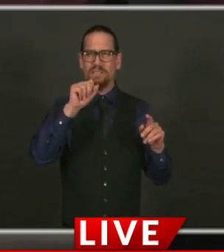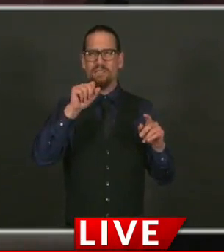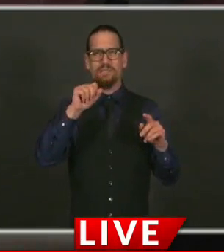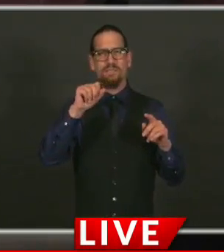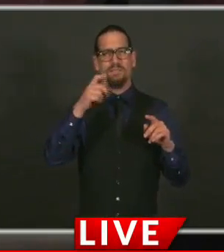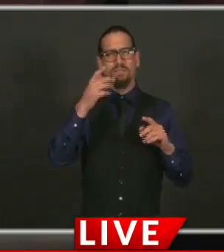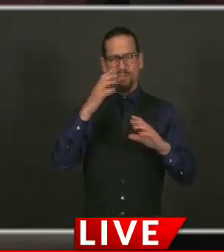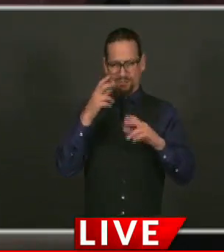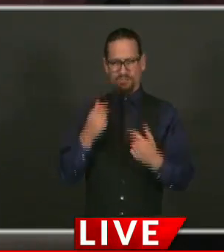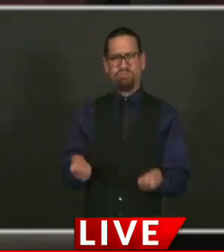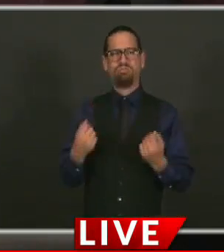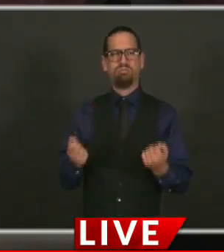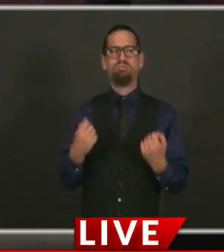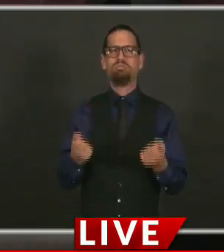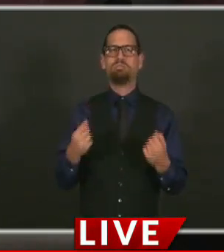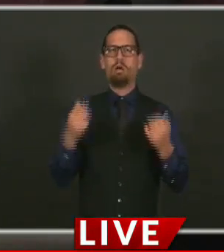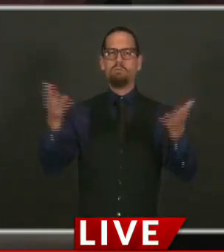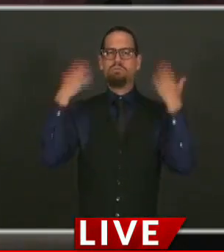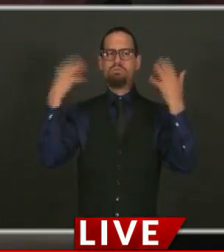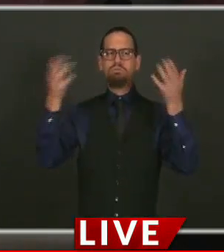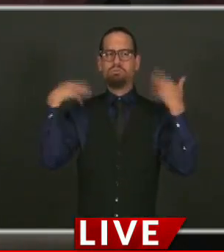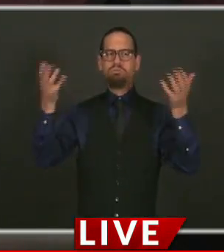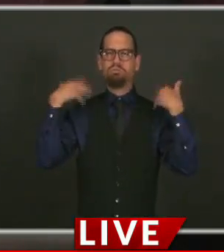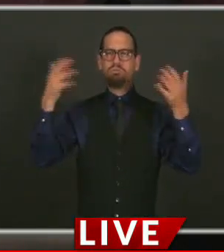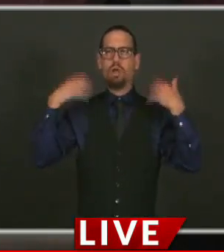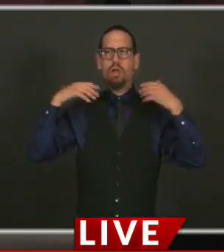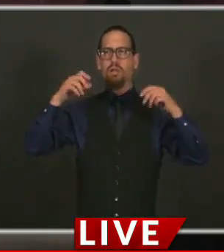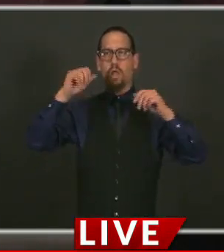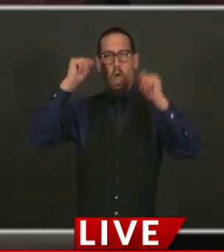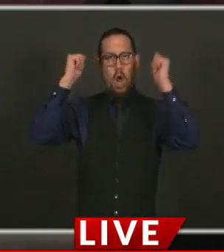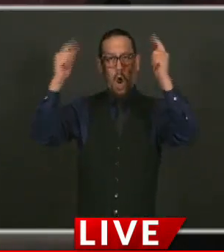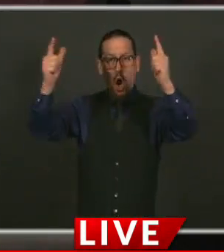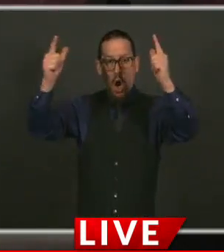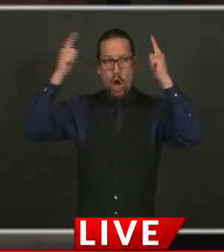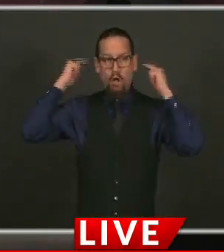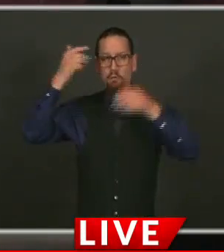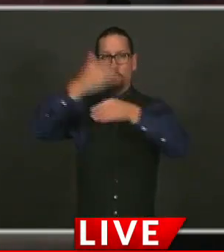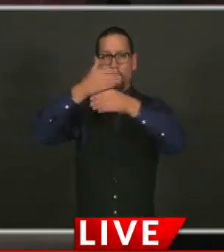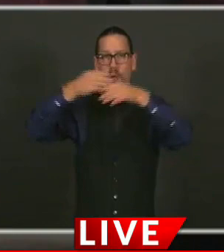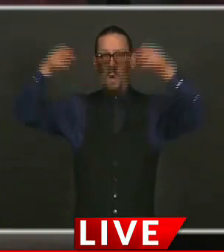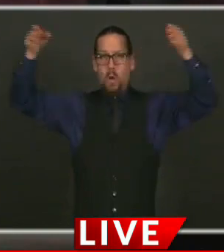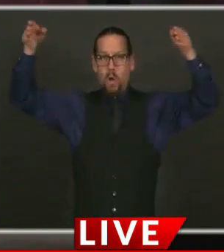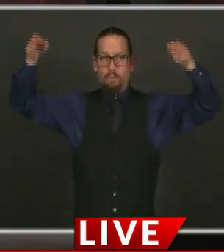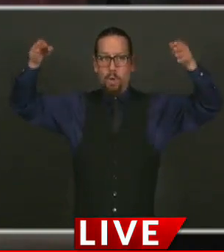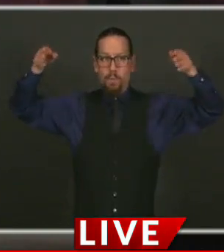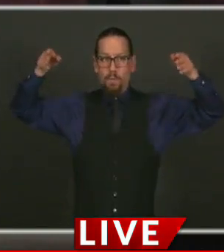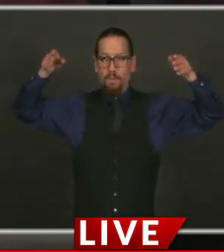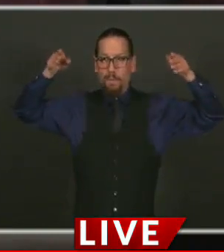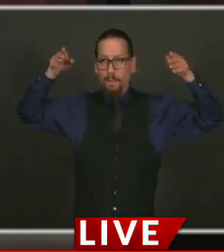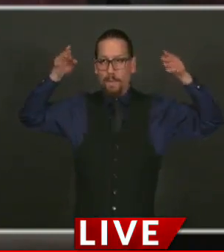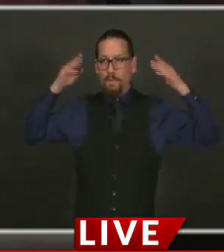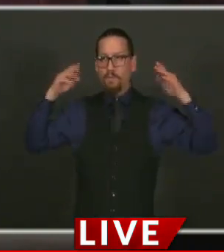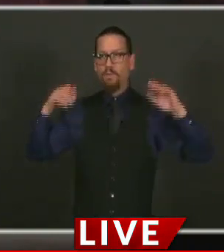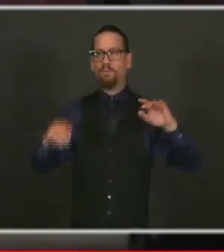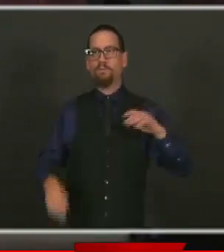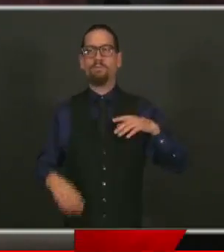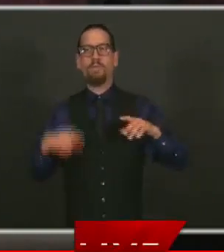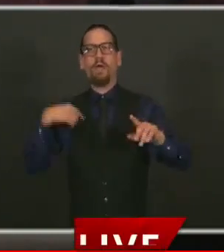STAGNANT CLASSROOM WITH A COUPLE OF WINDOWS OPEN IS DIFFERENT THAN A BUS GOING 30 MILES AN HOUR? CAN YOU GIVE A LITTLE BIT AND SAY YOU DON'T HAVE TO HAVE EVERY